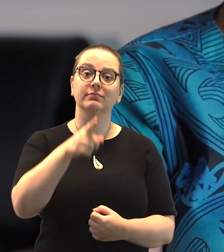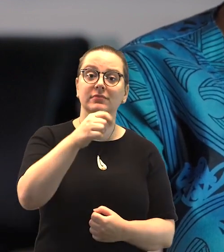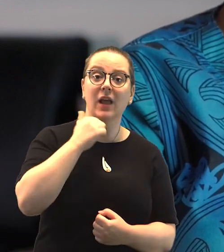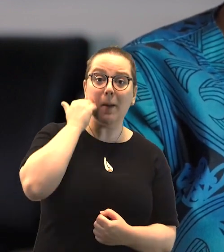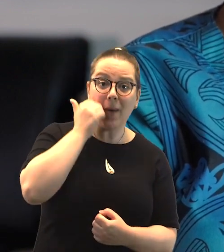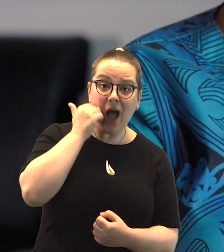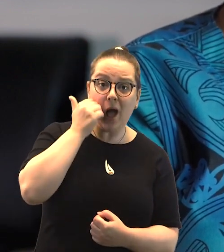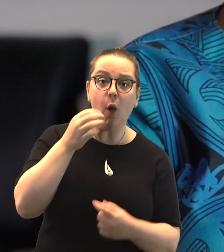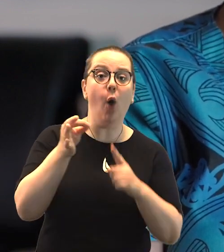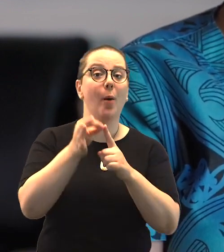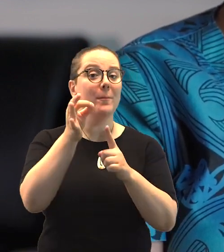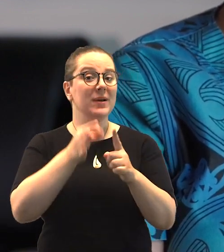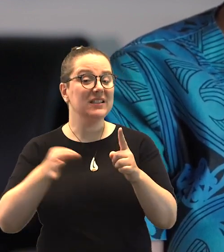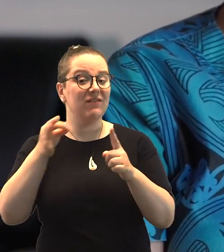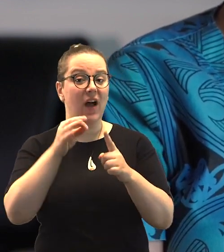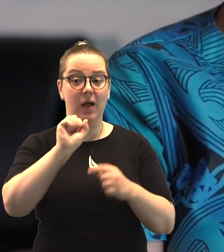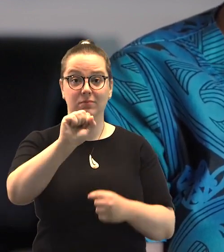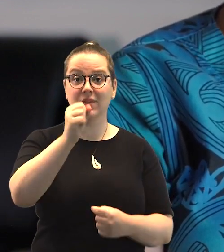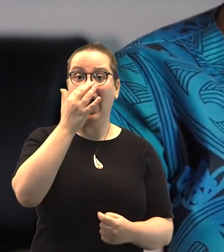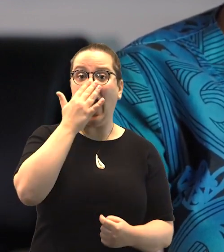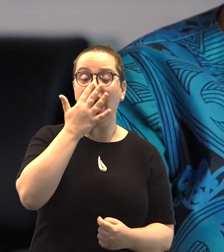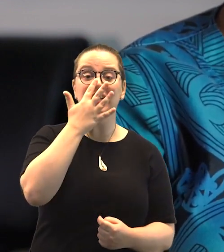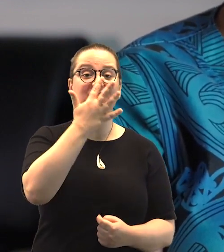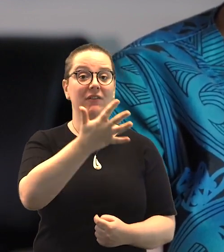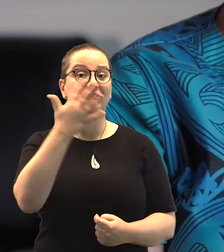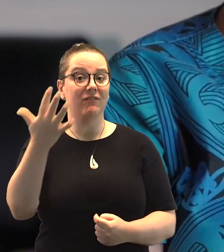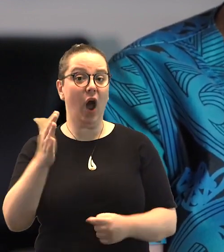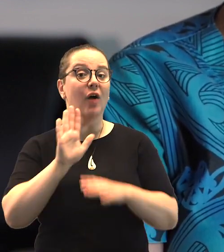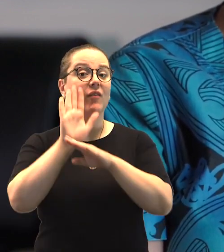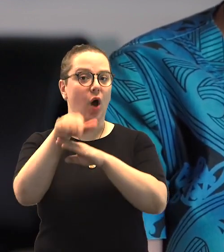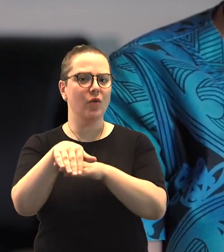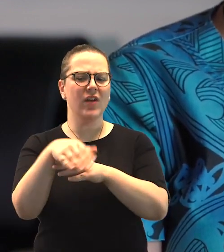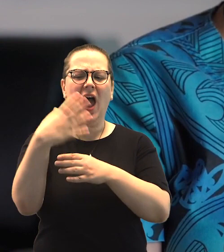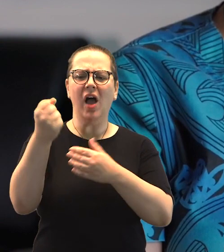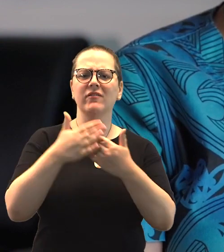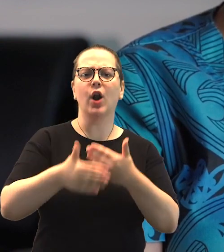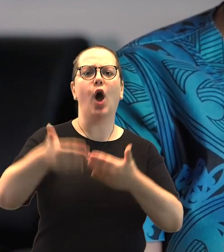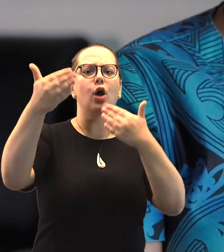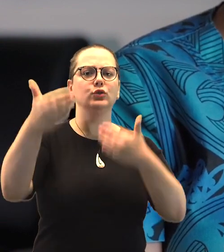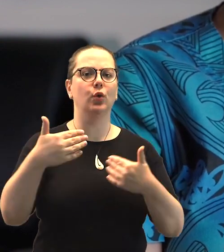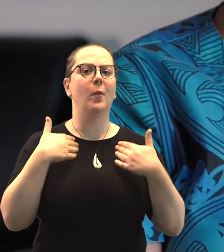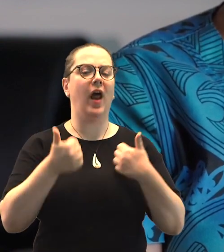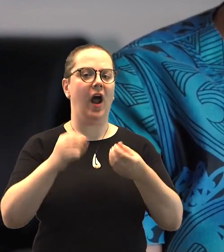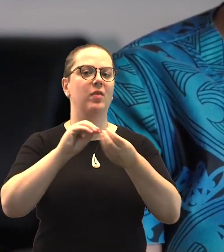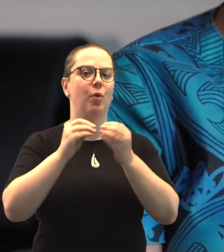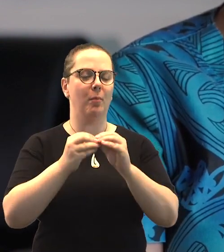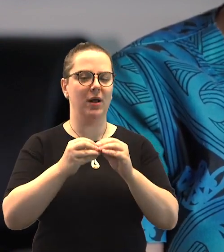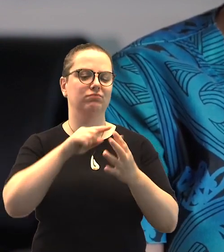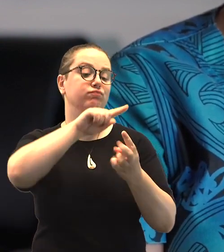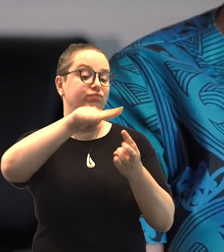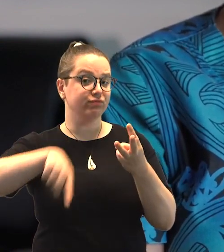Māori or Pasifika people over the age of 55 or people with long-term conditions.